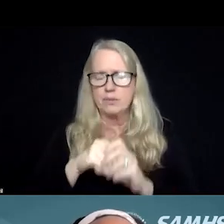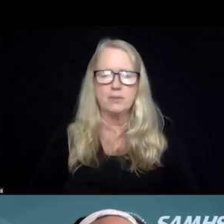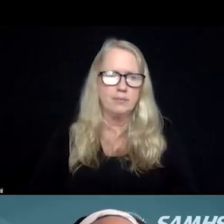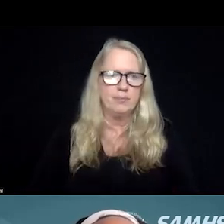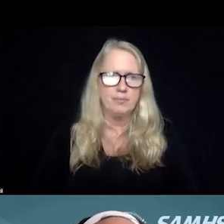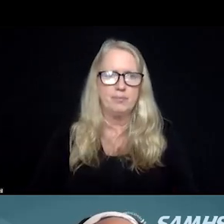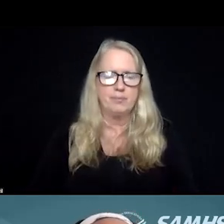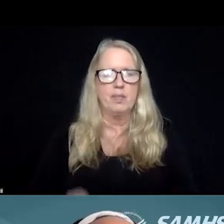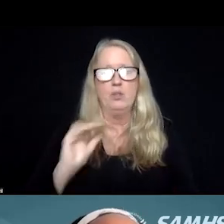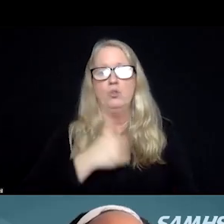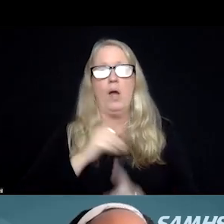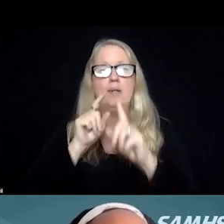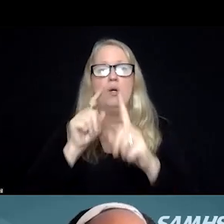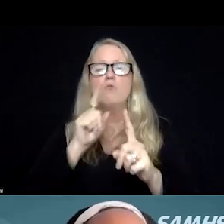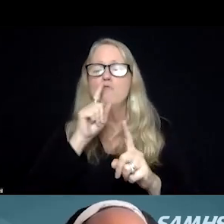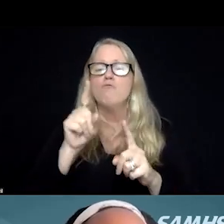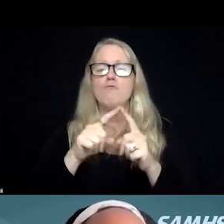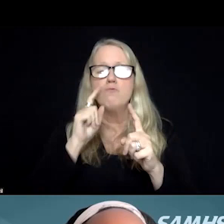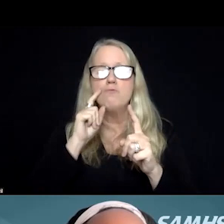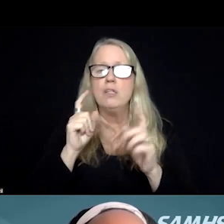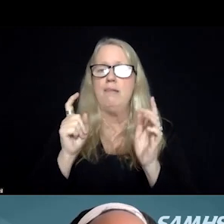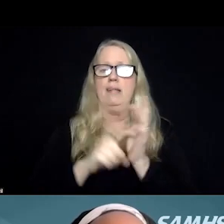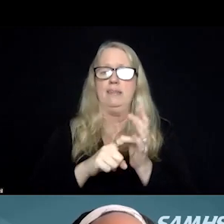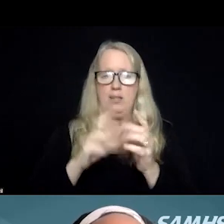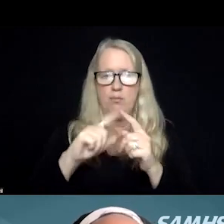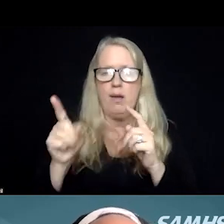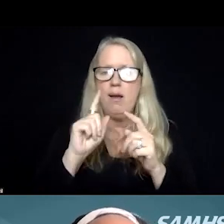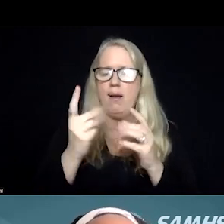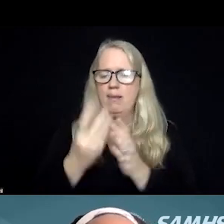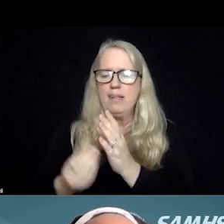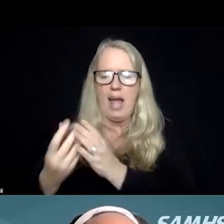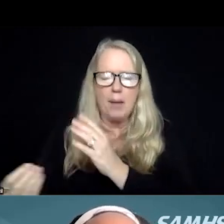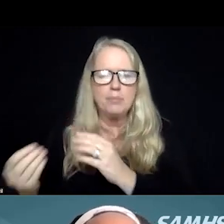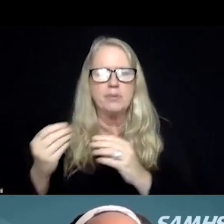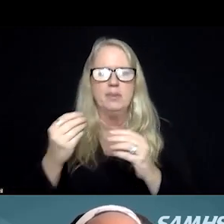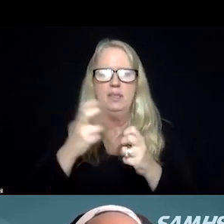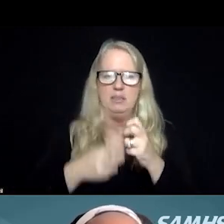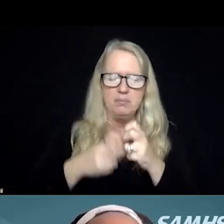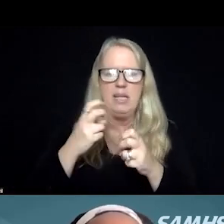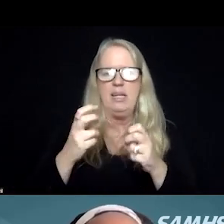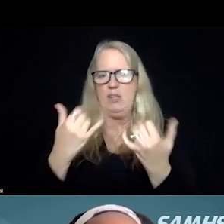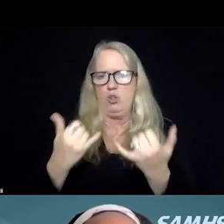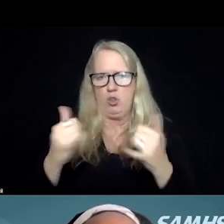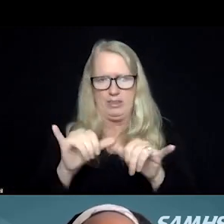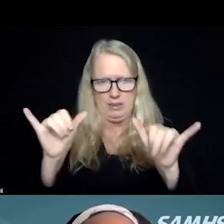SO THESE ARE THE GOALS FOR THE TARGETED COMMUNITIES.